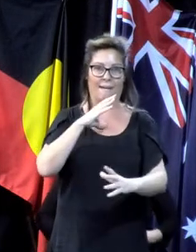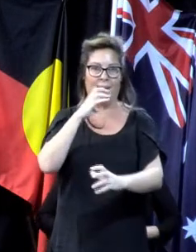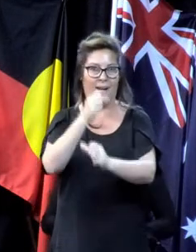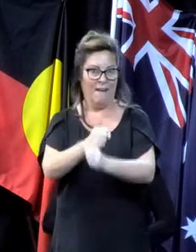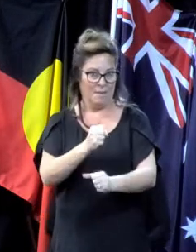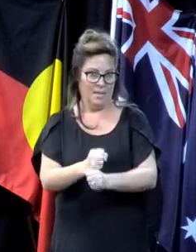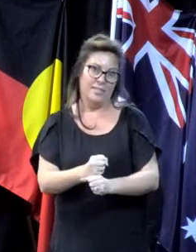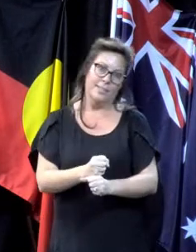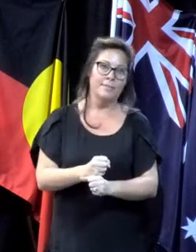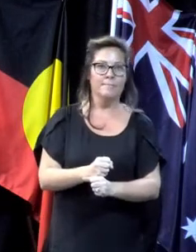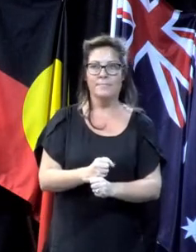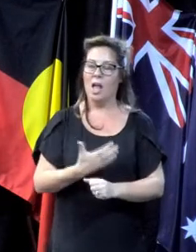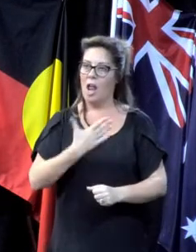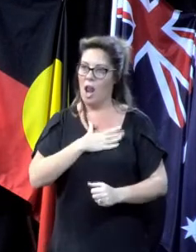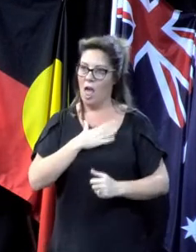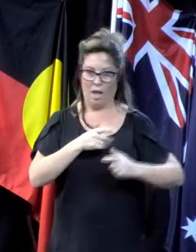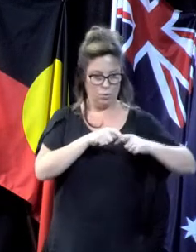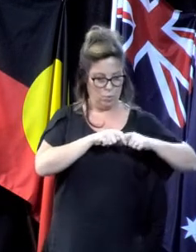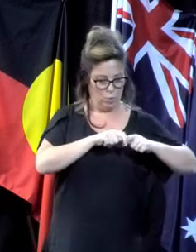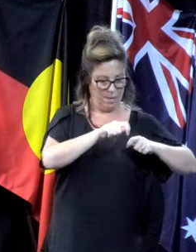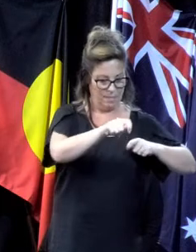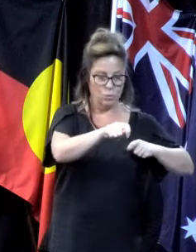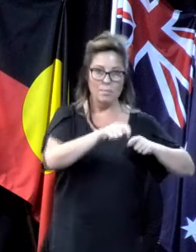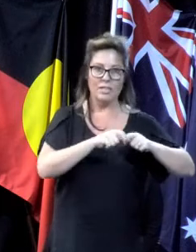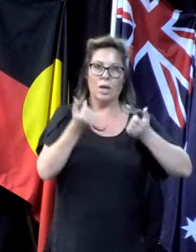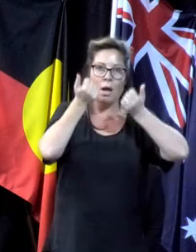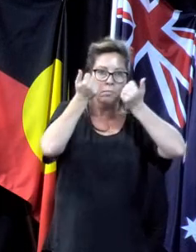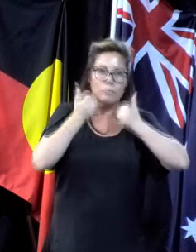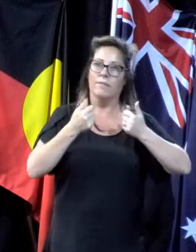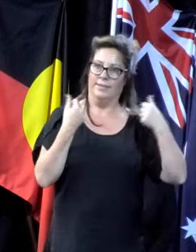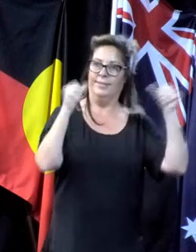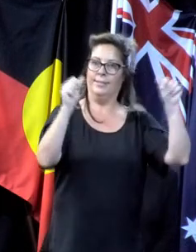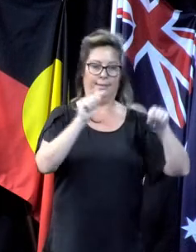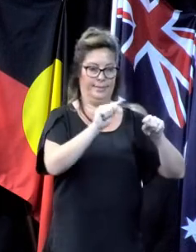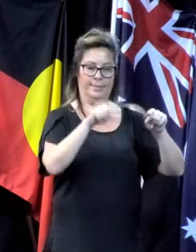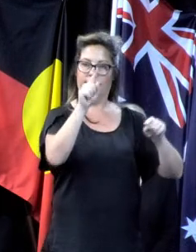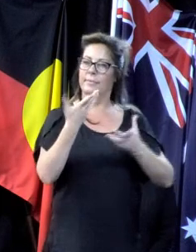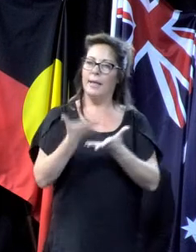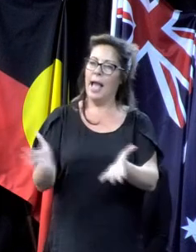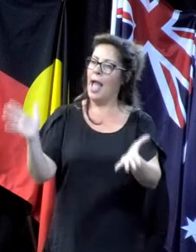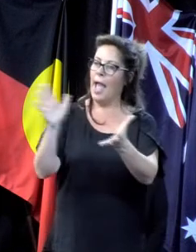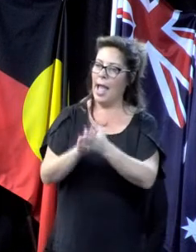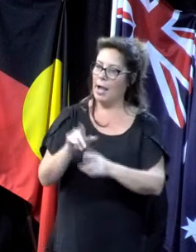measures of success. How do you measure the success of your programs or do you? MS FENOGLIO: That’s a very difficult one.